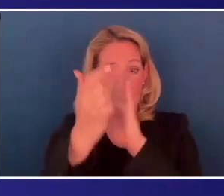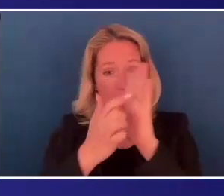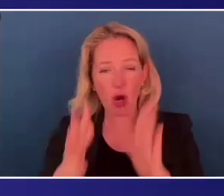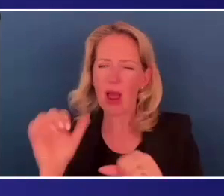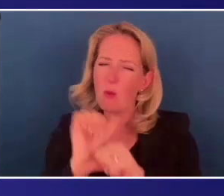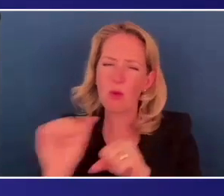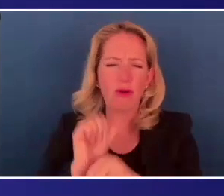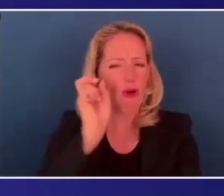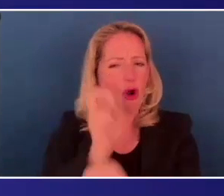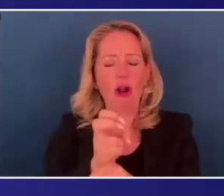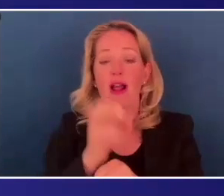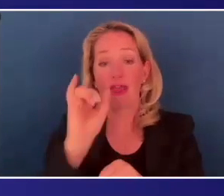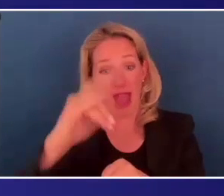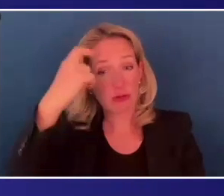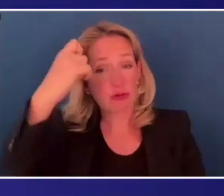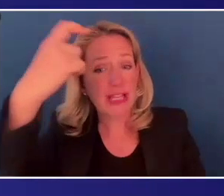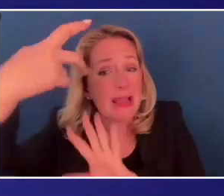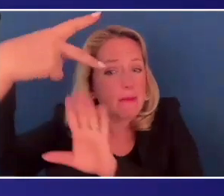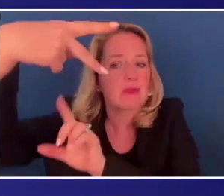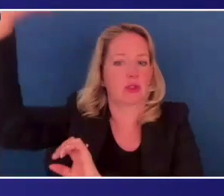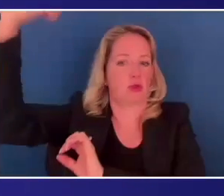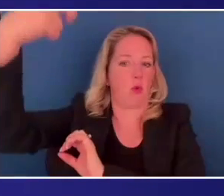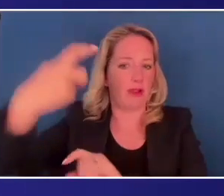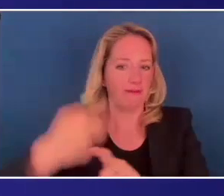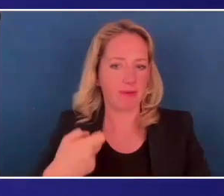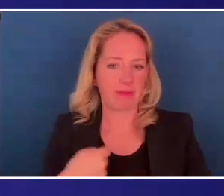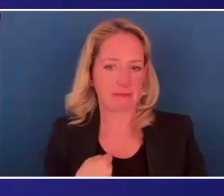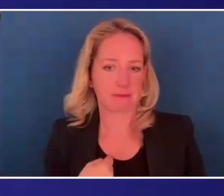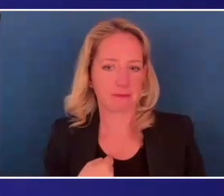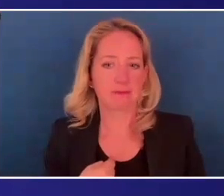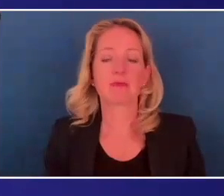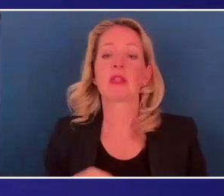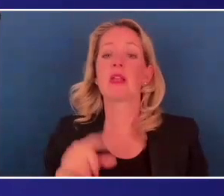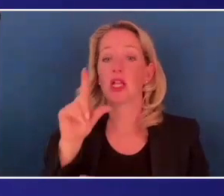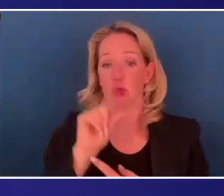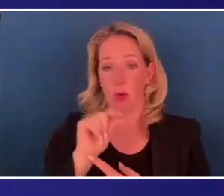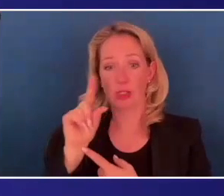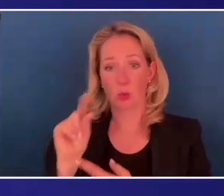And 20, to 20, I became part of the Sweet B. Cardona class action through borough defense.